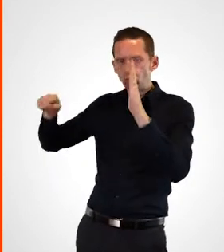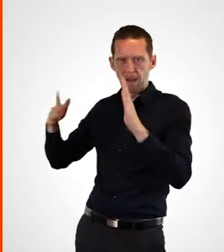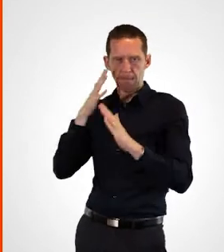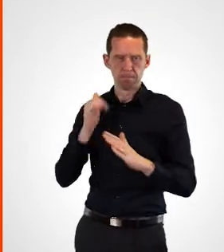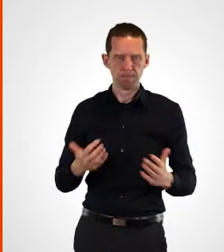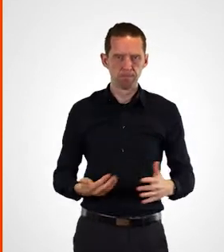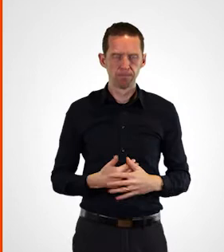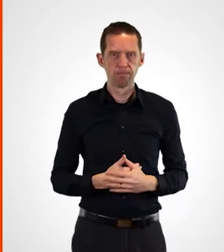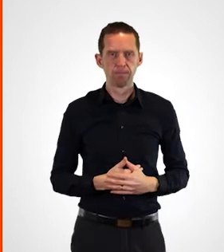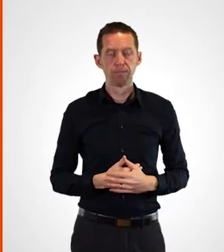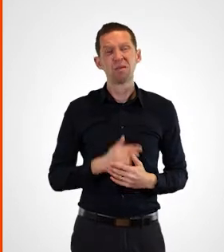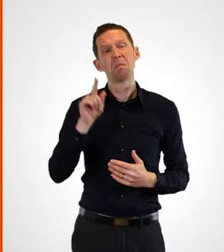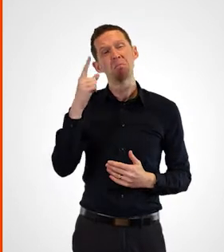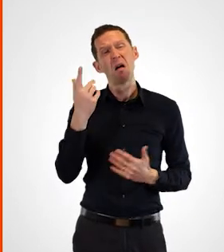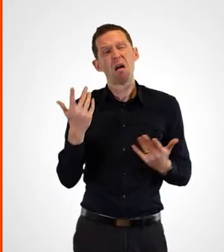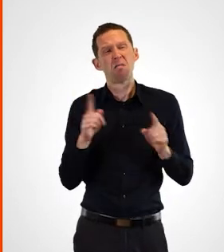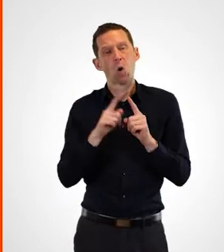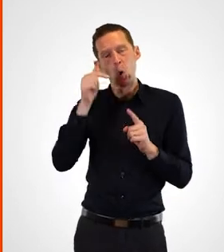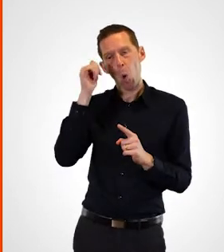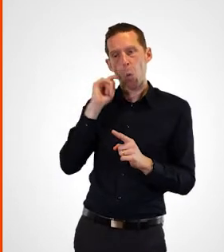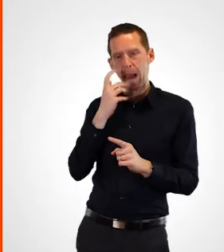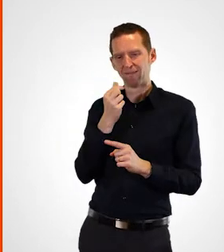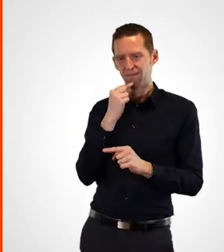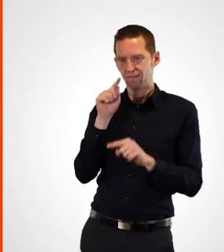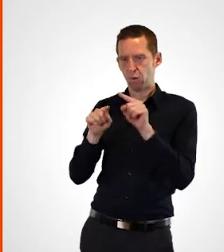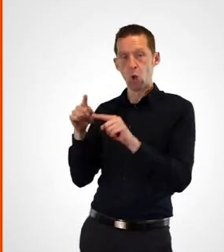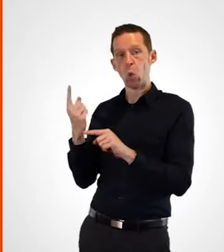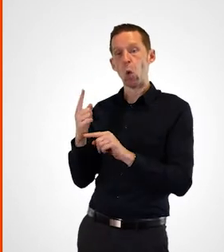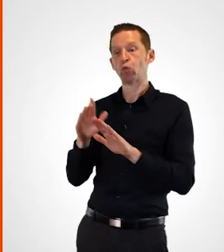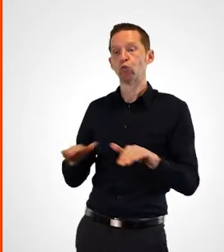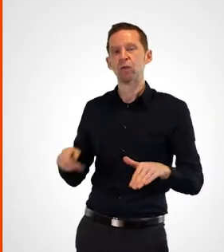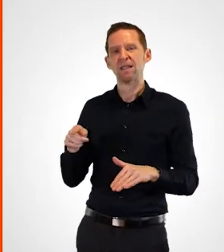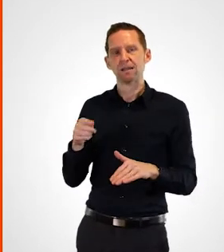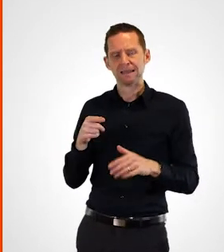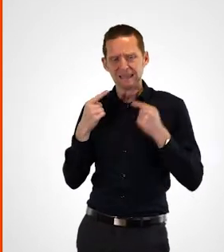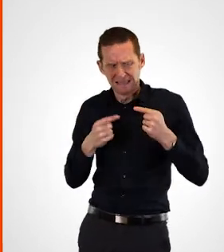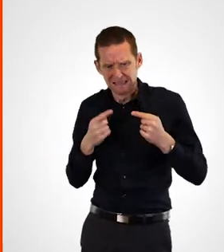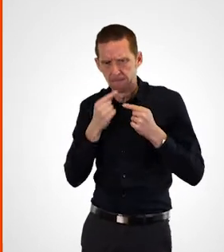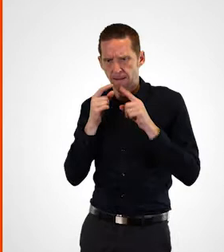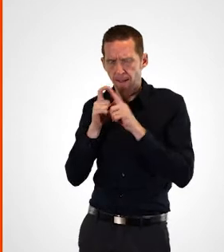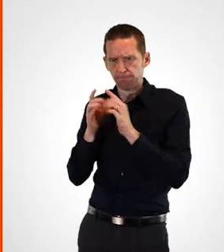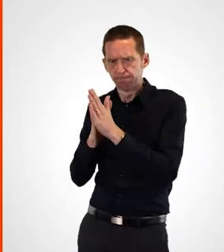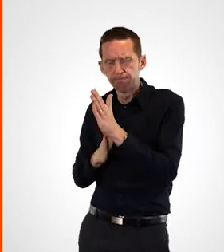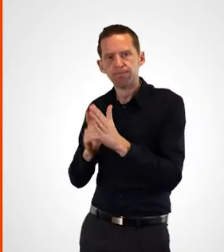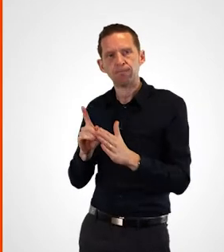But we also do recognise that there needs to be some differentiation, particularly for those children who are struggling more, but again,